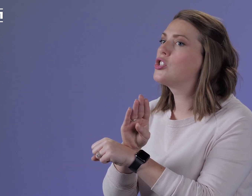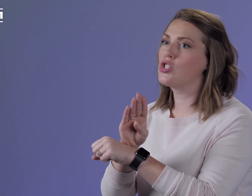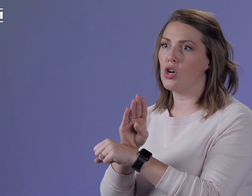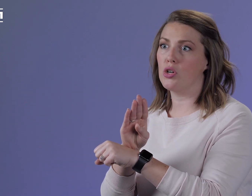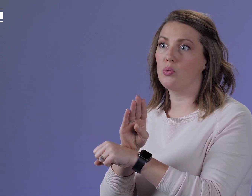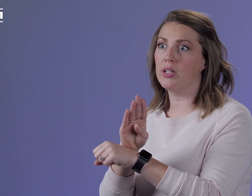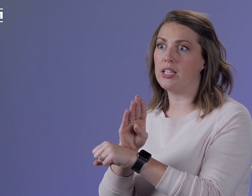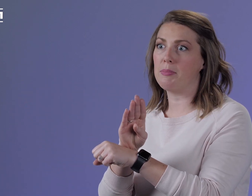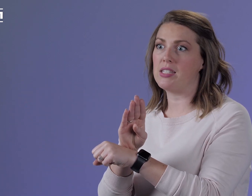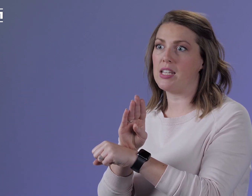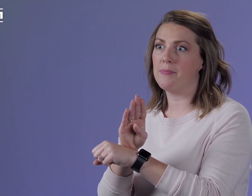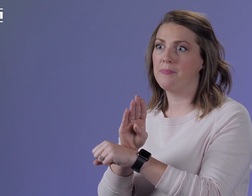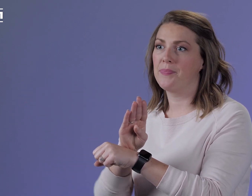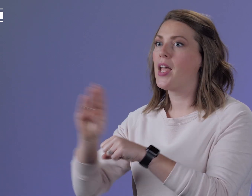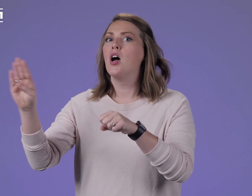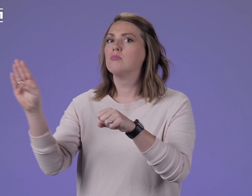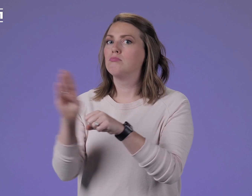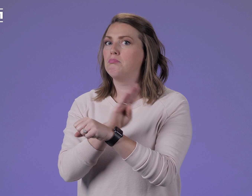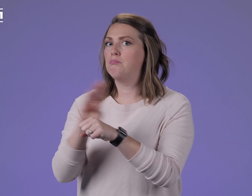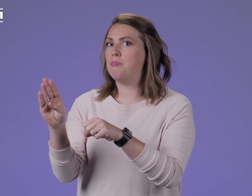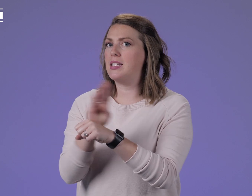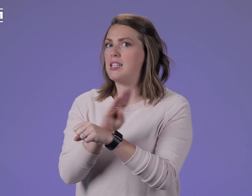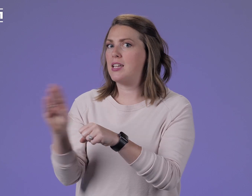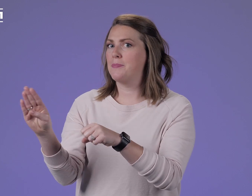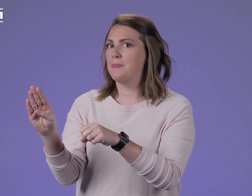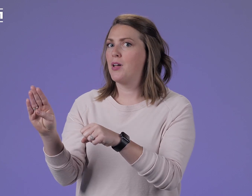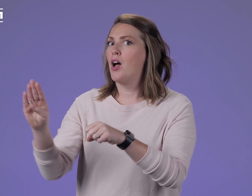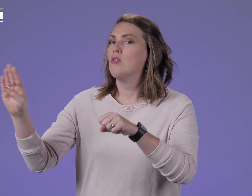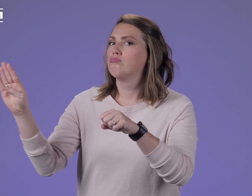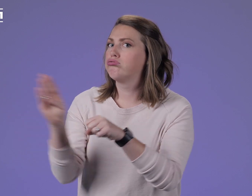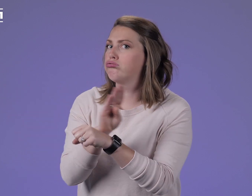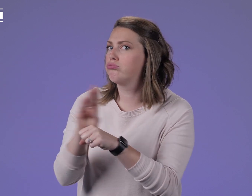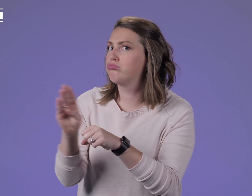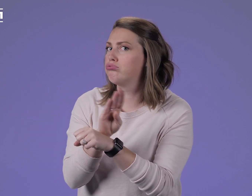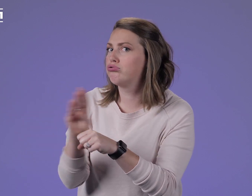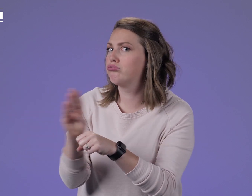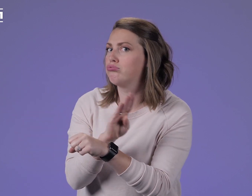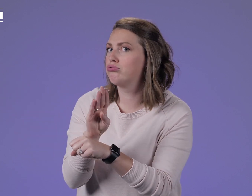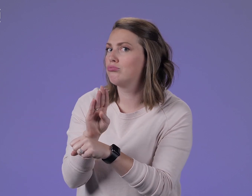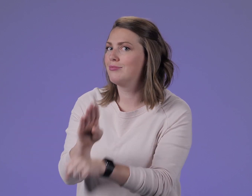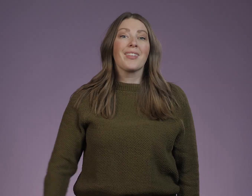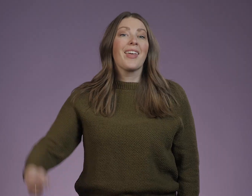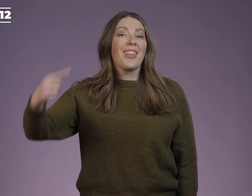to show you're really busy. Busy. [BLOWS THROUGH LIPS]